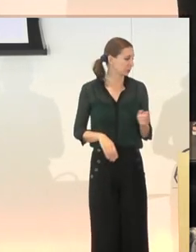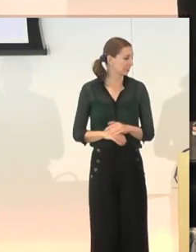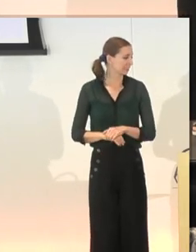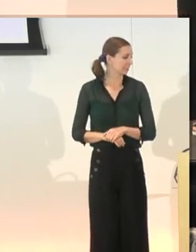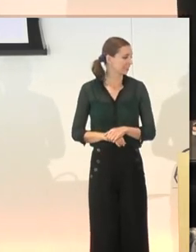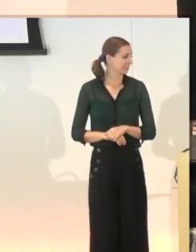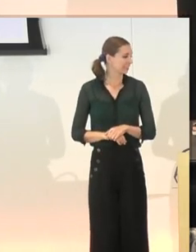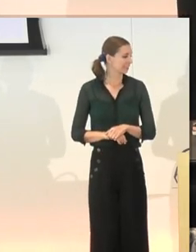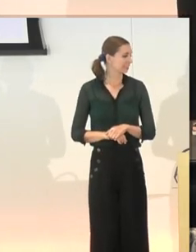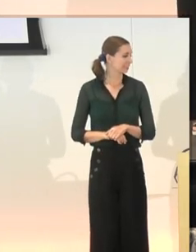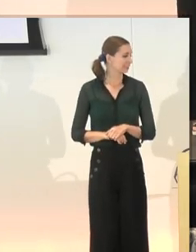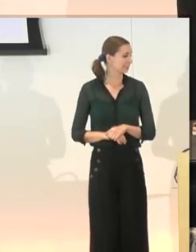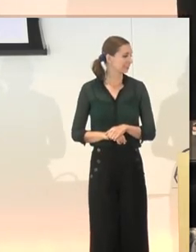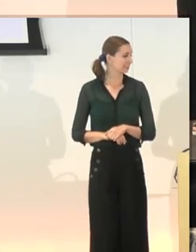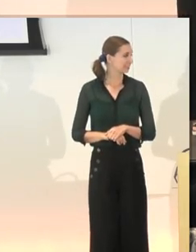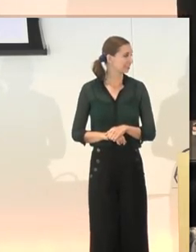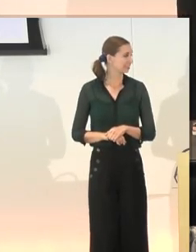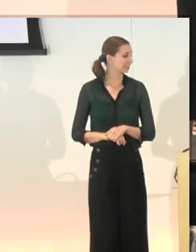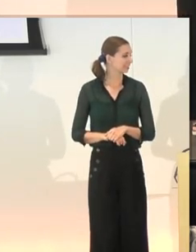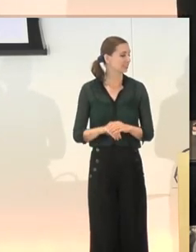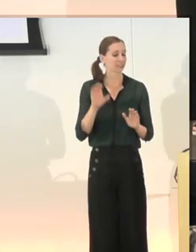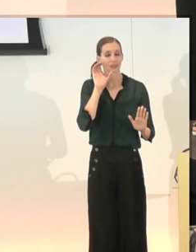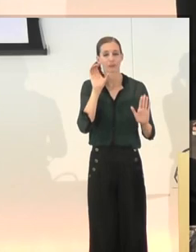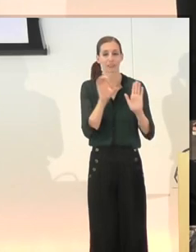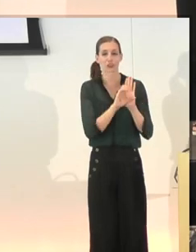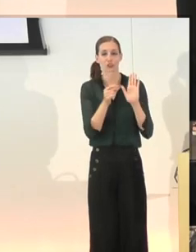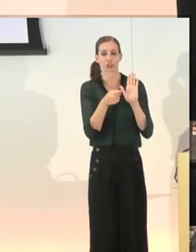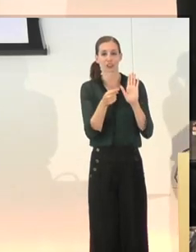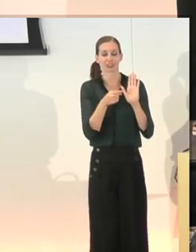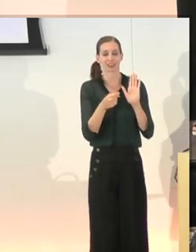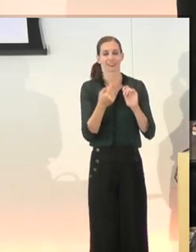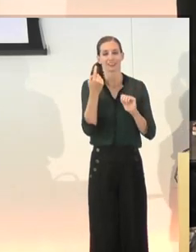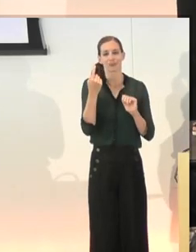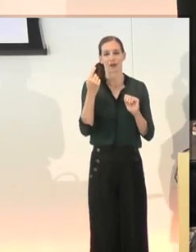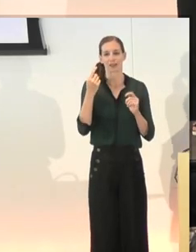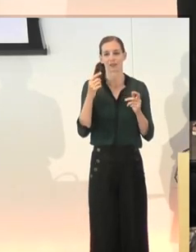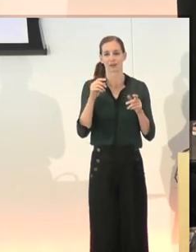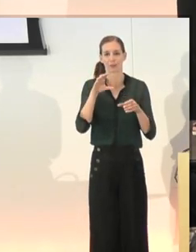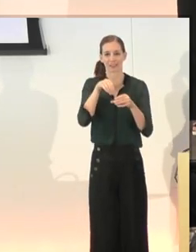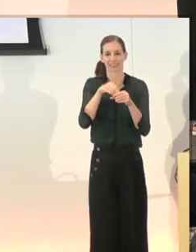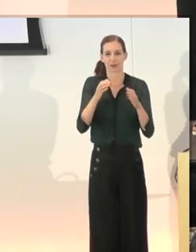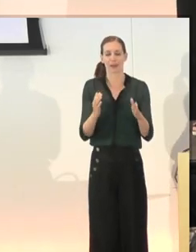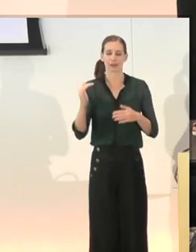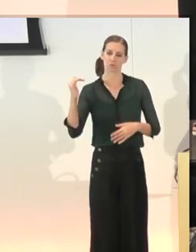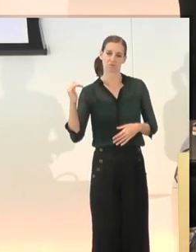year. This is one of our participants, short of stature and also pay user.